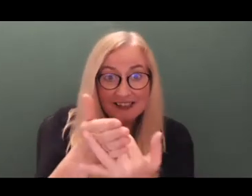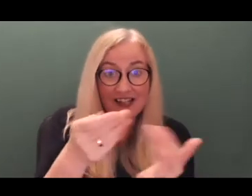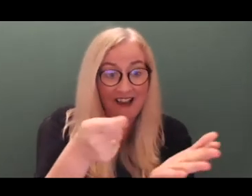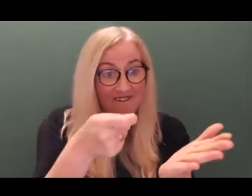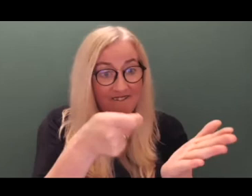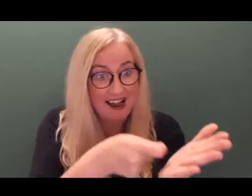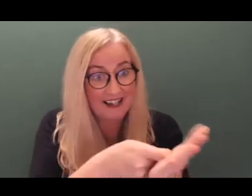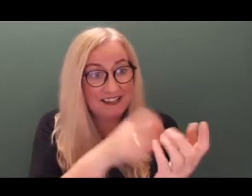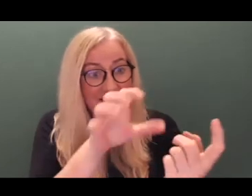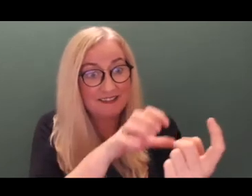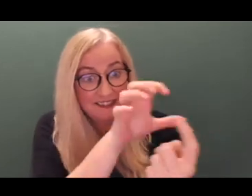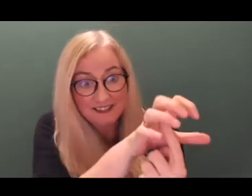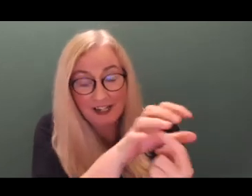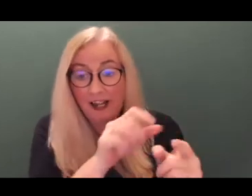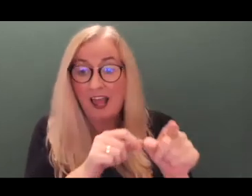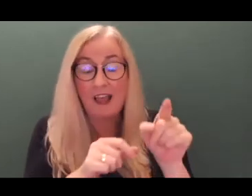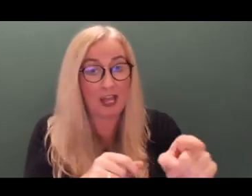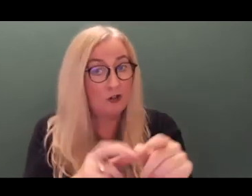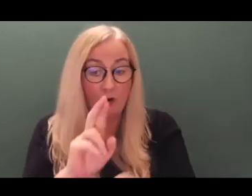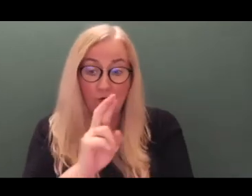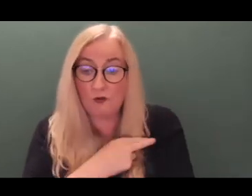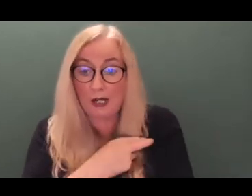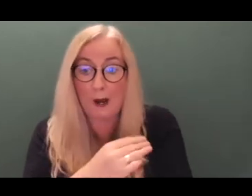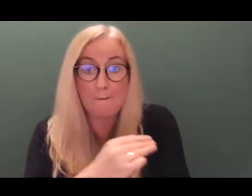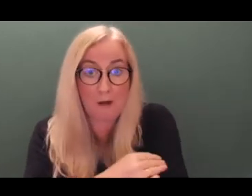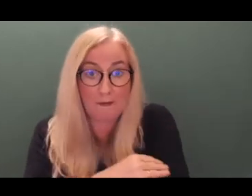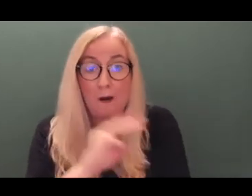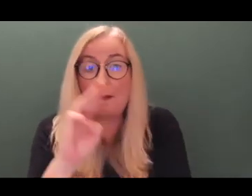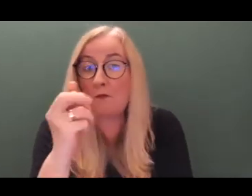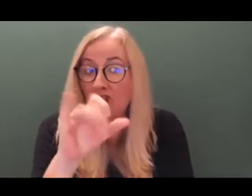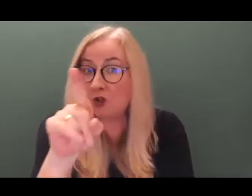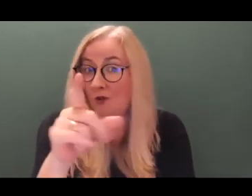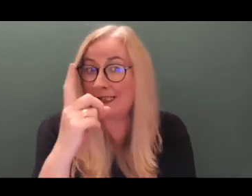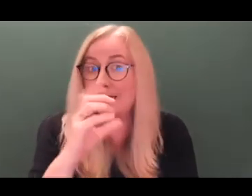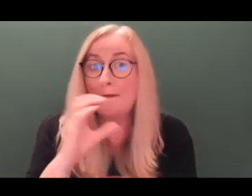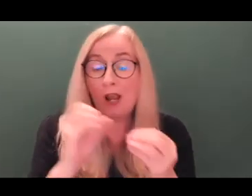already is really problematic and as you said Patricia, the challenges over the next 24